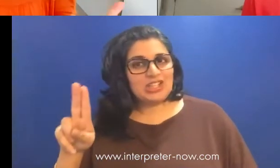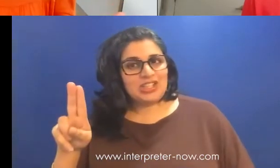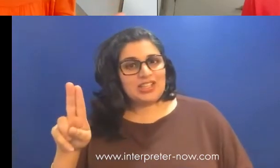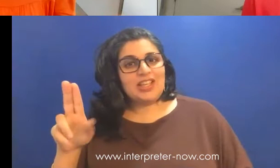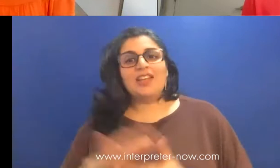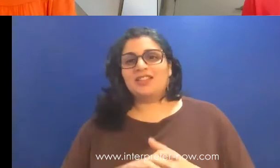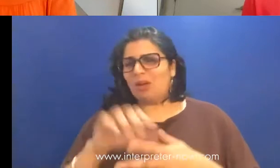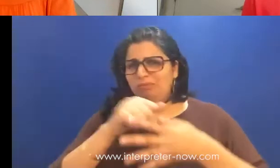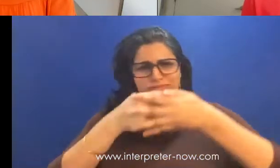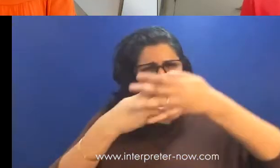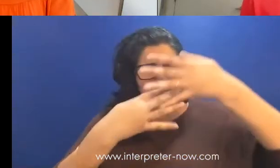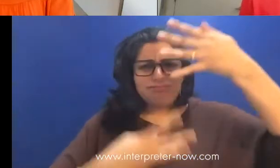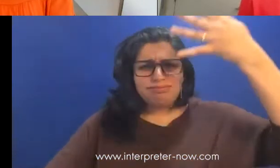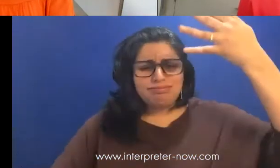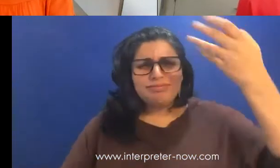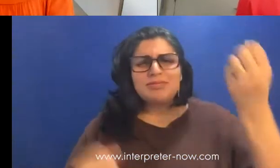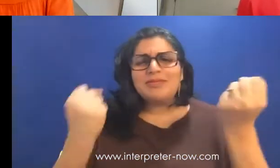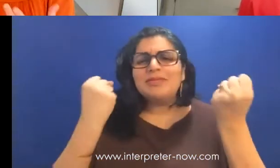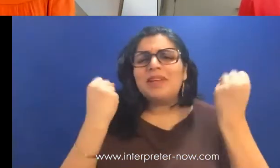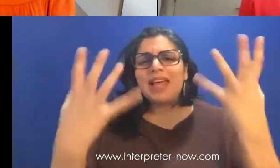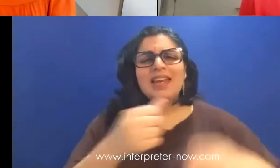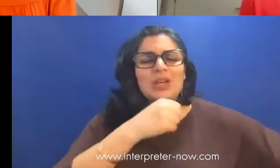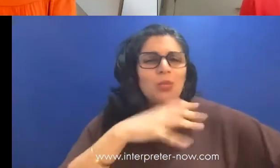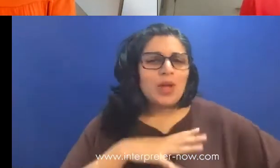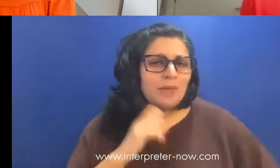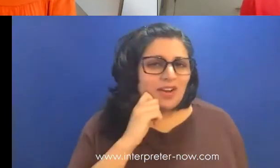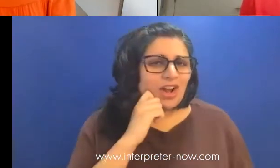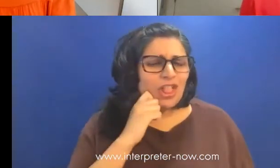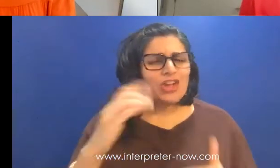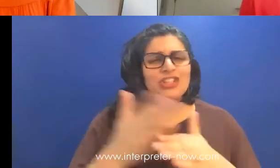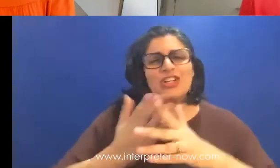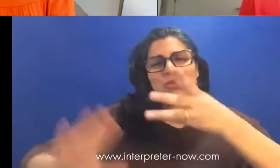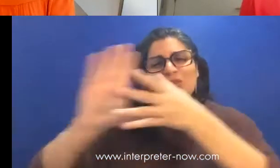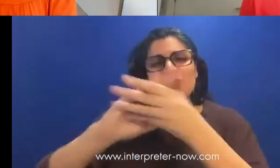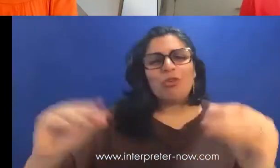We've heard from so many powerful women of color sharing their stories about how to create change in the workplace.